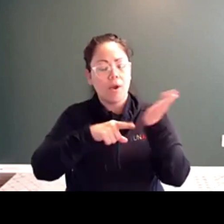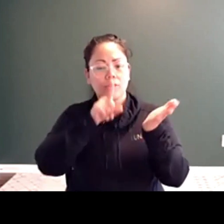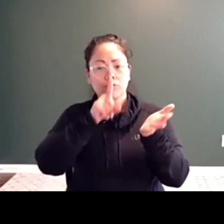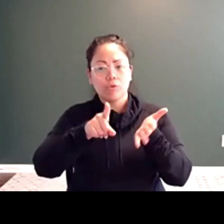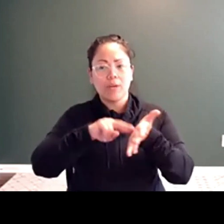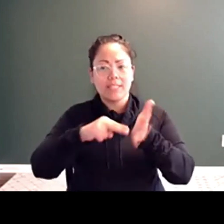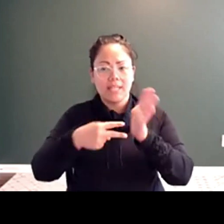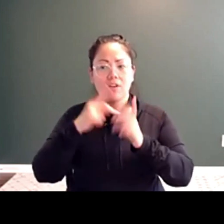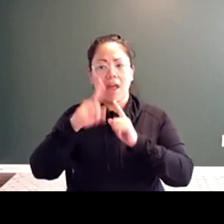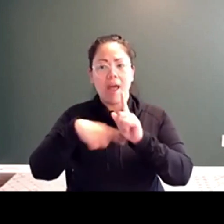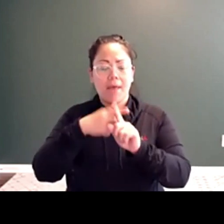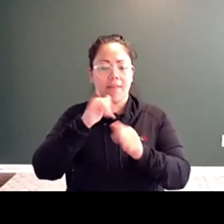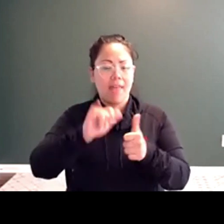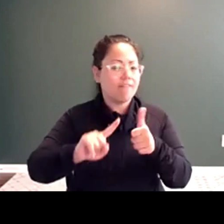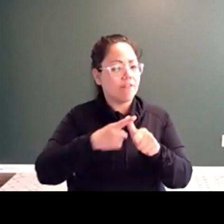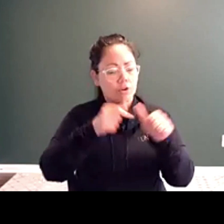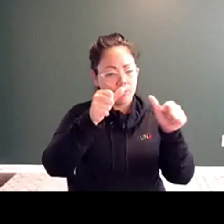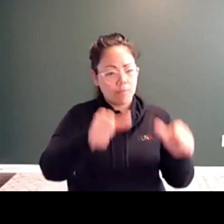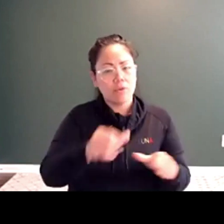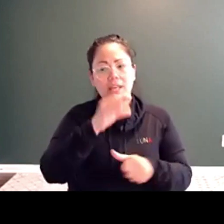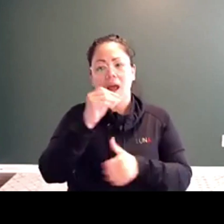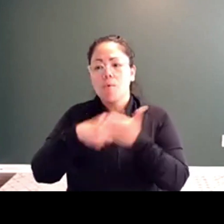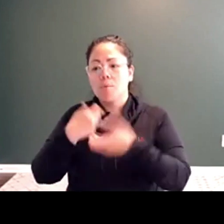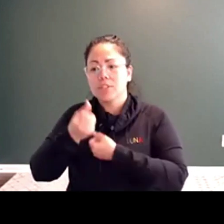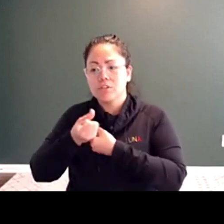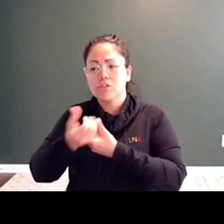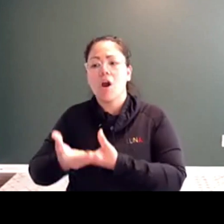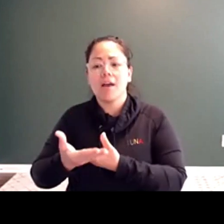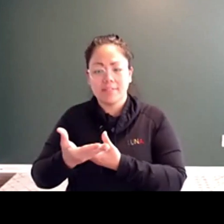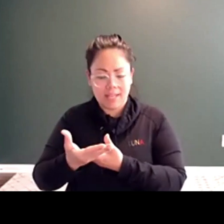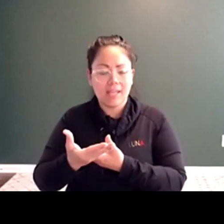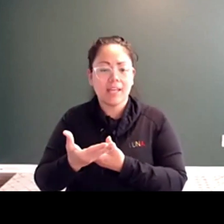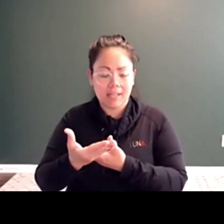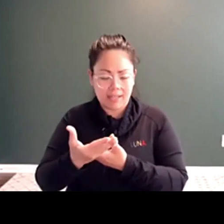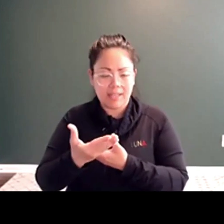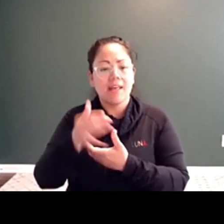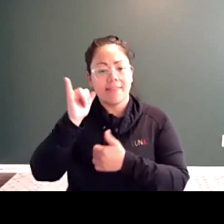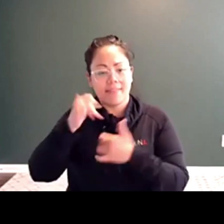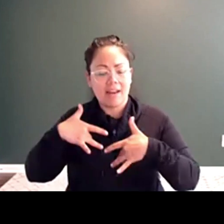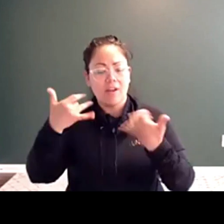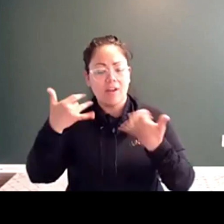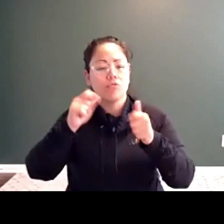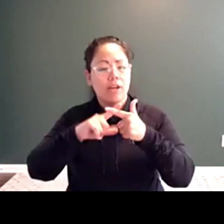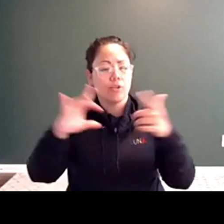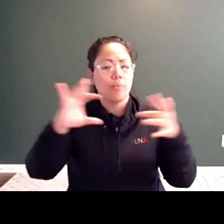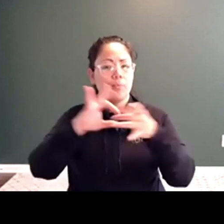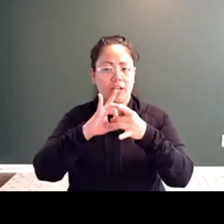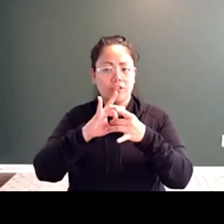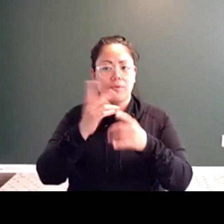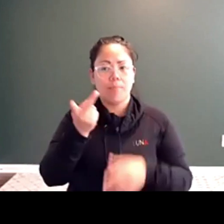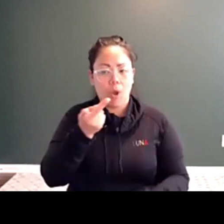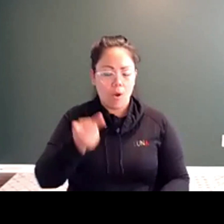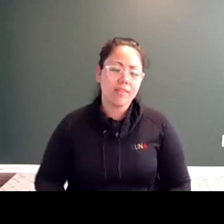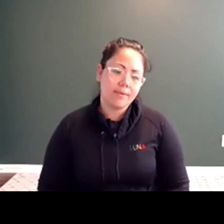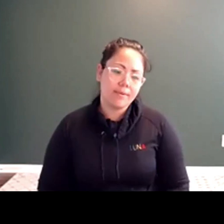behind the initial post and what was causing the events and try to create a bridge there between the two. Thank you.